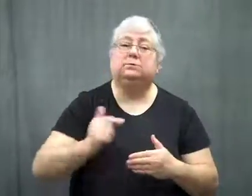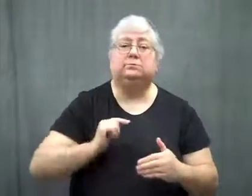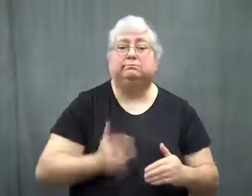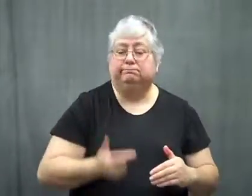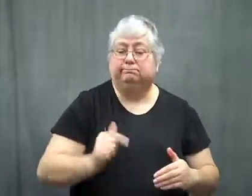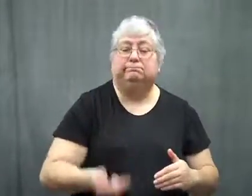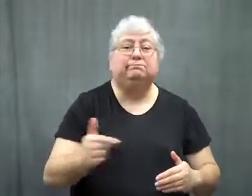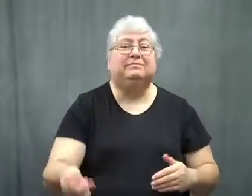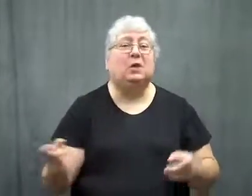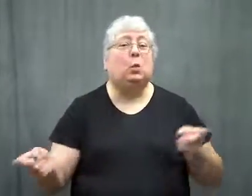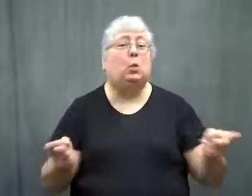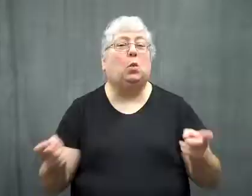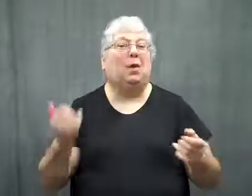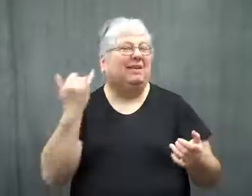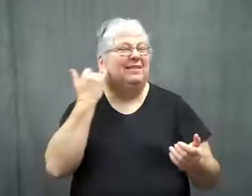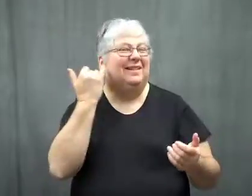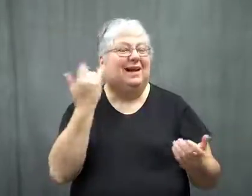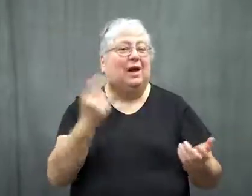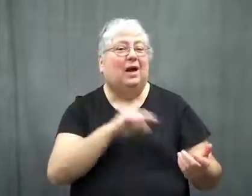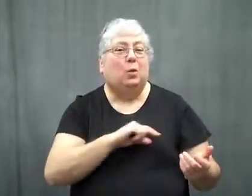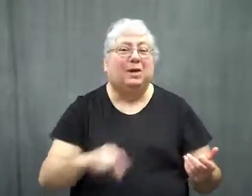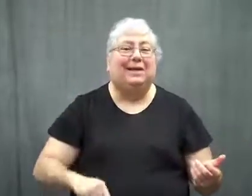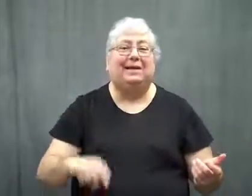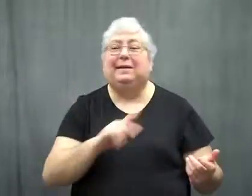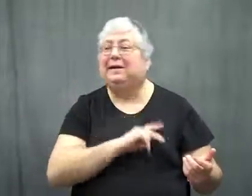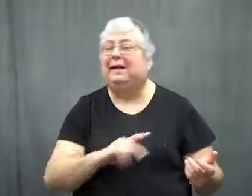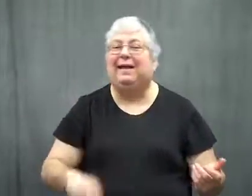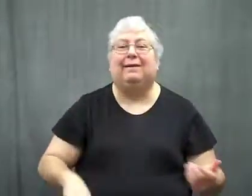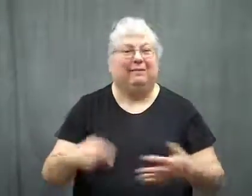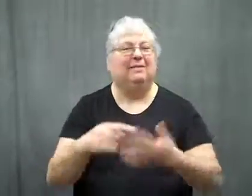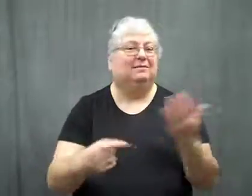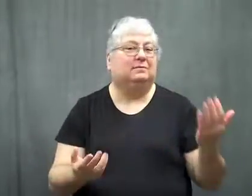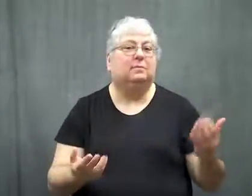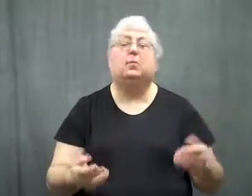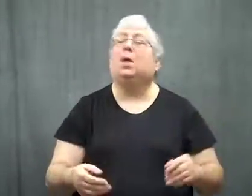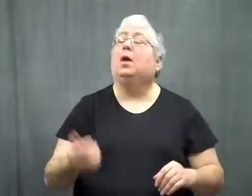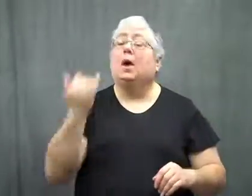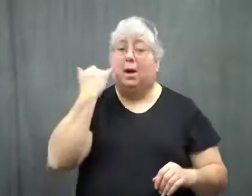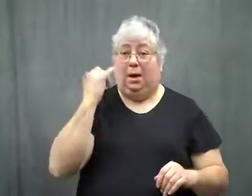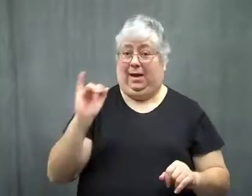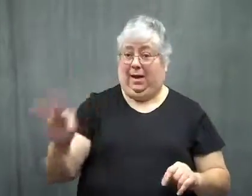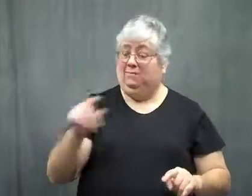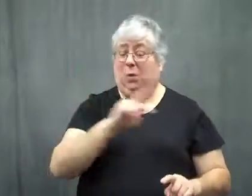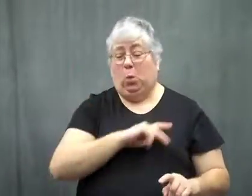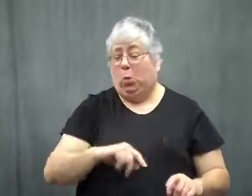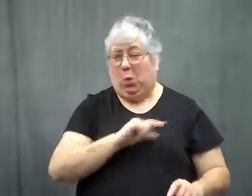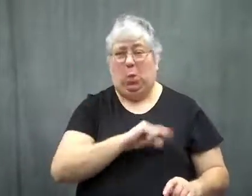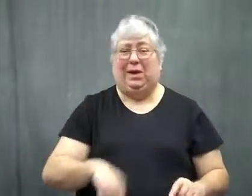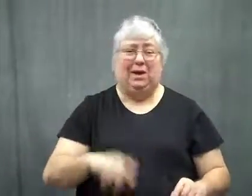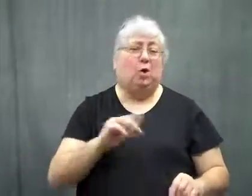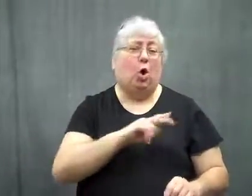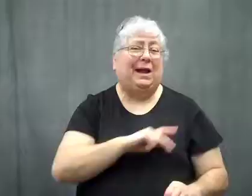succession for kings and queens